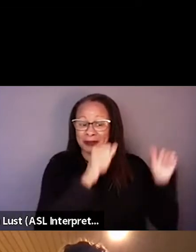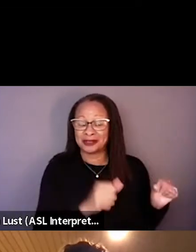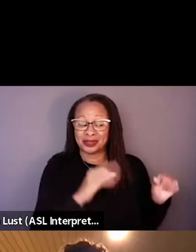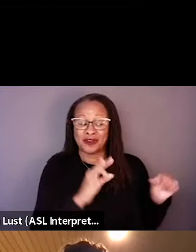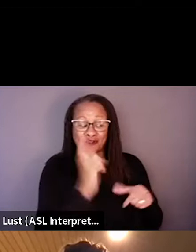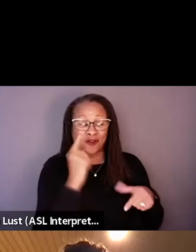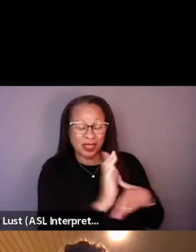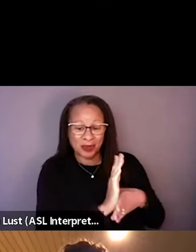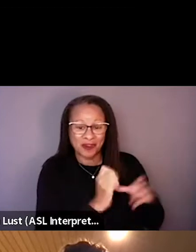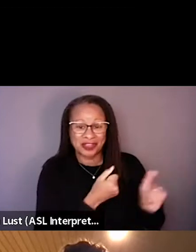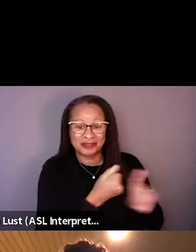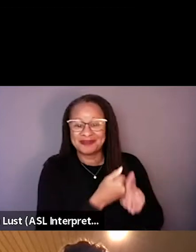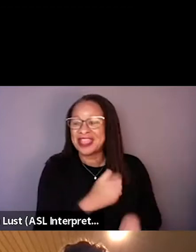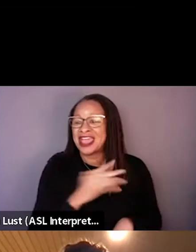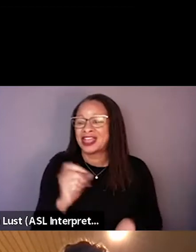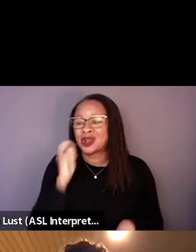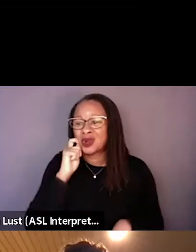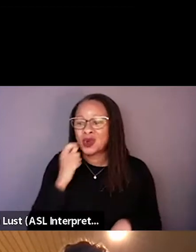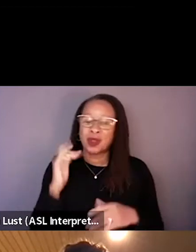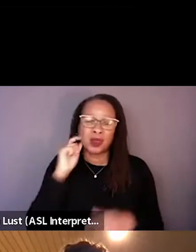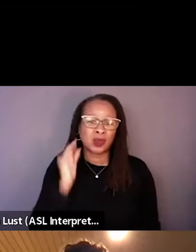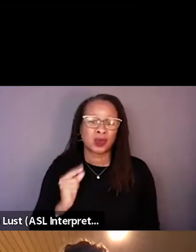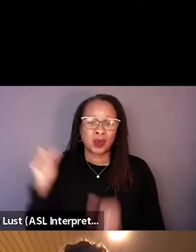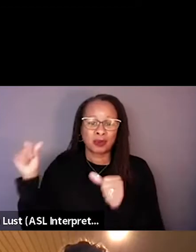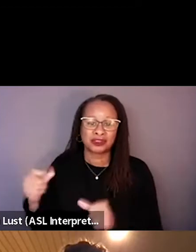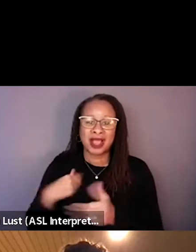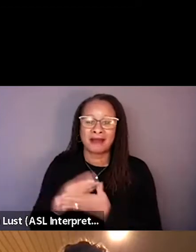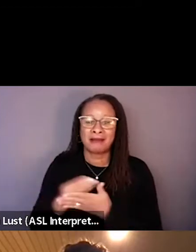And another really cool gold poster that I bought in Beirut.